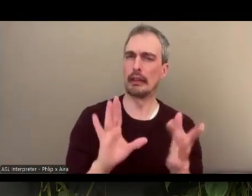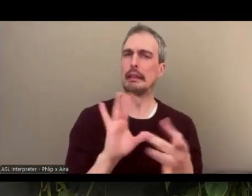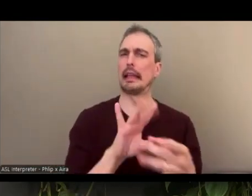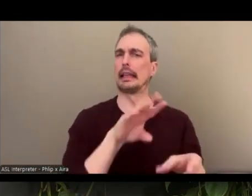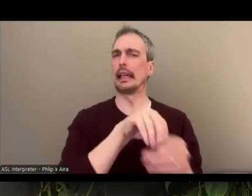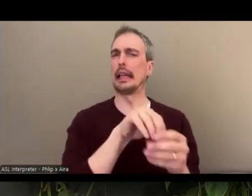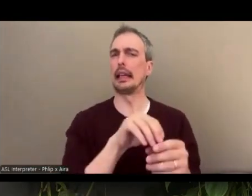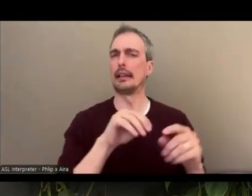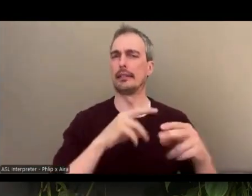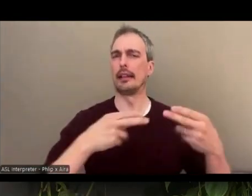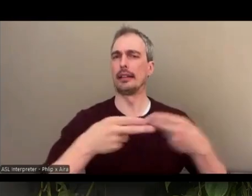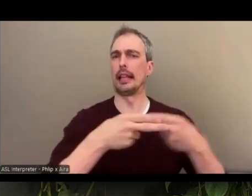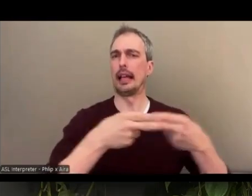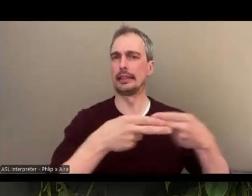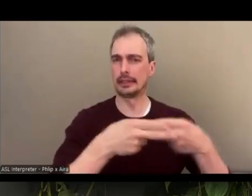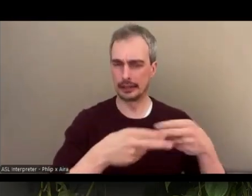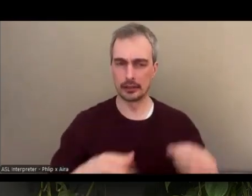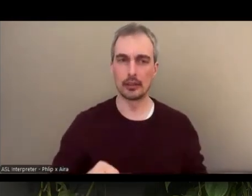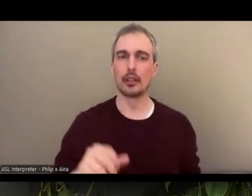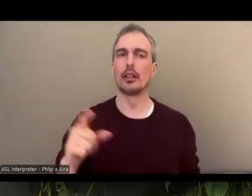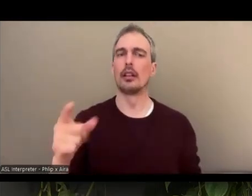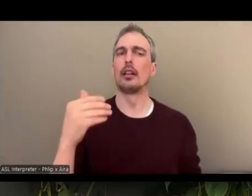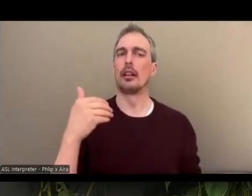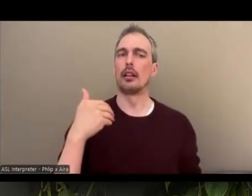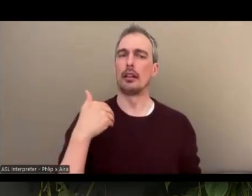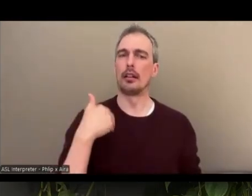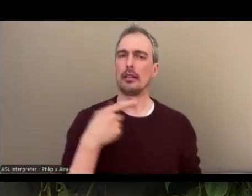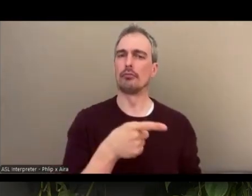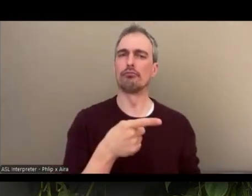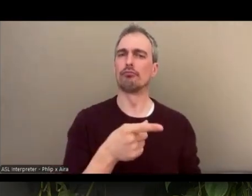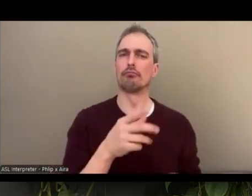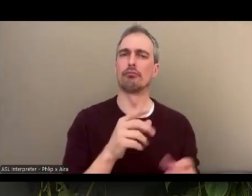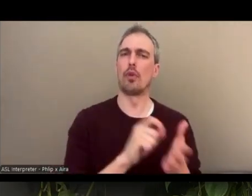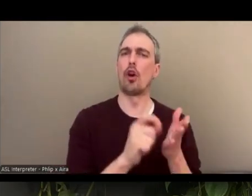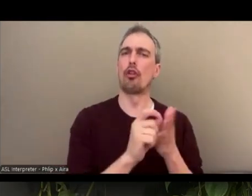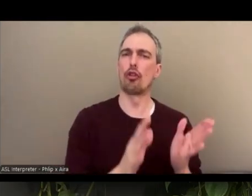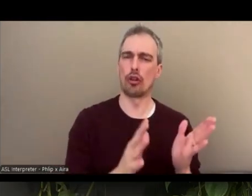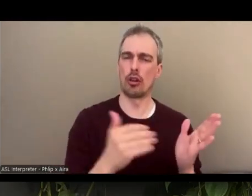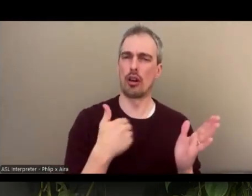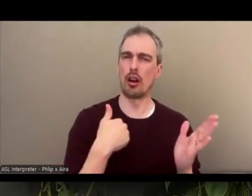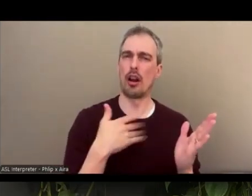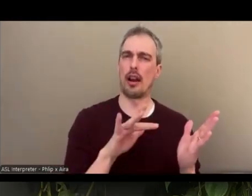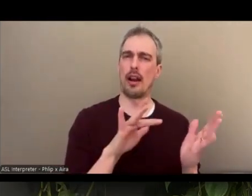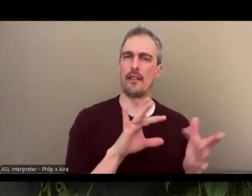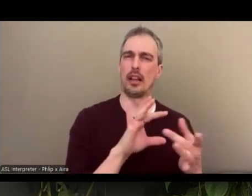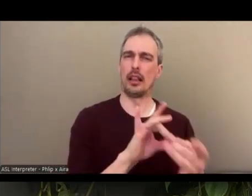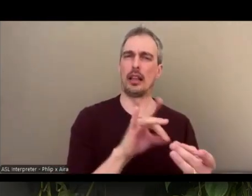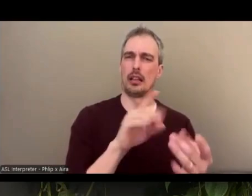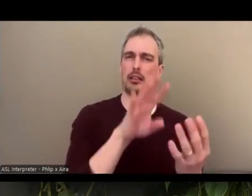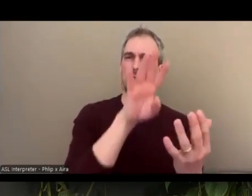a handy spreadsheet for calculating scores for the different dimensions of the W3C accessibility maturity model.